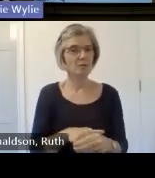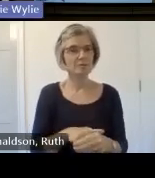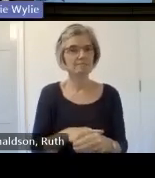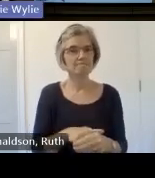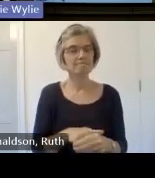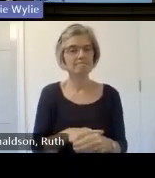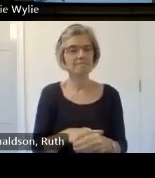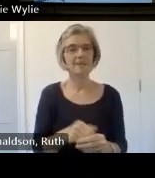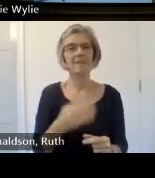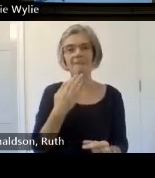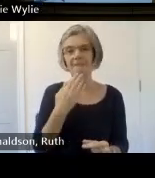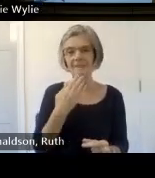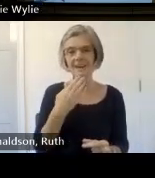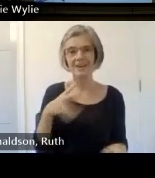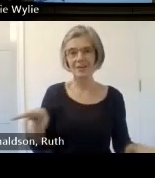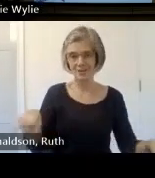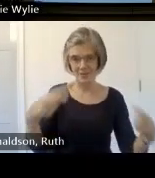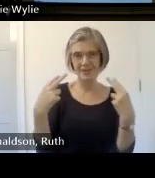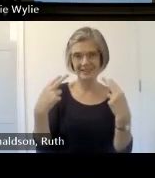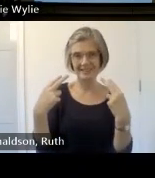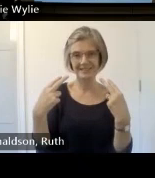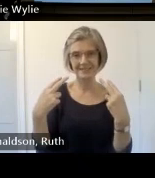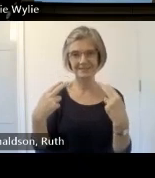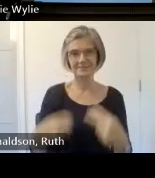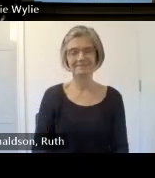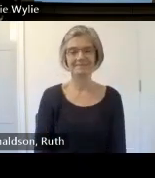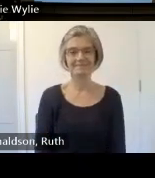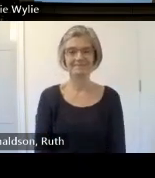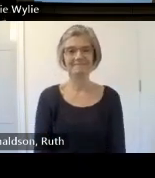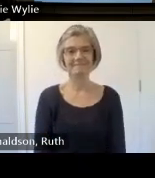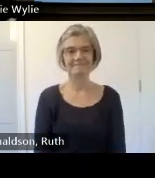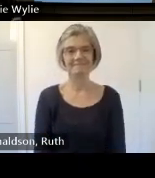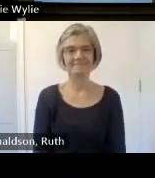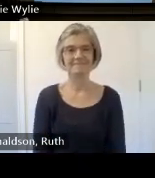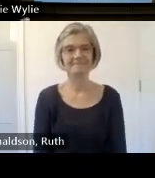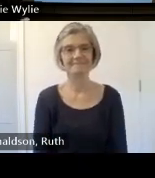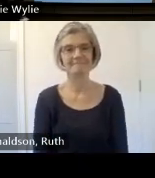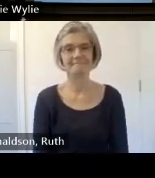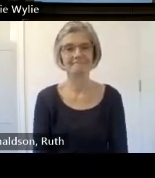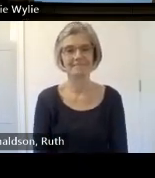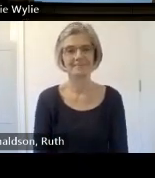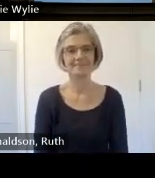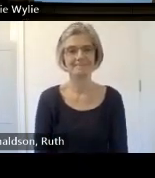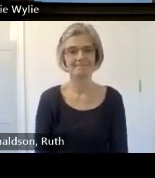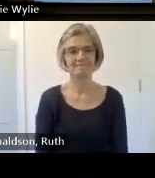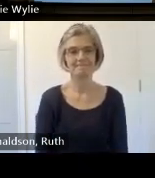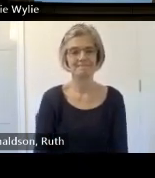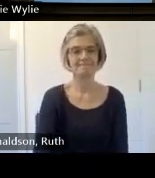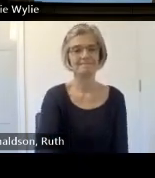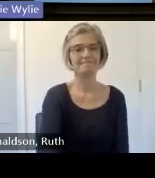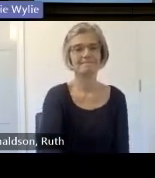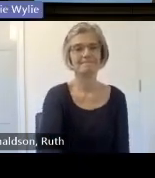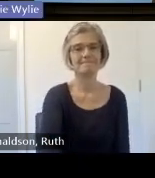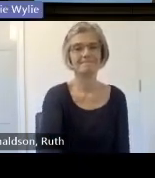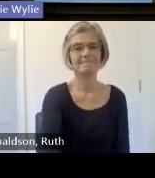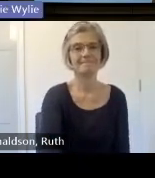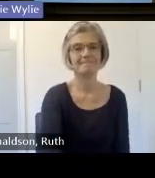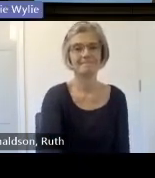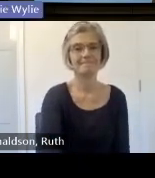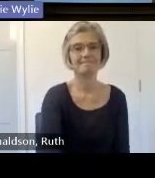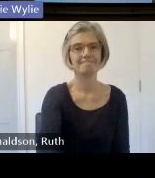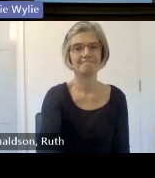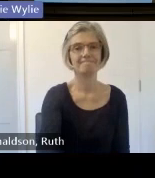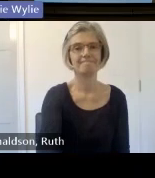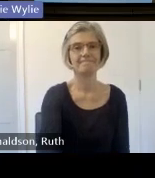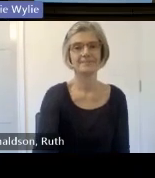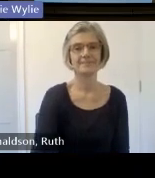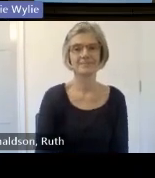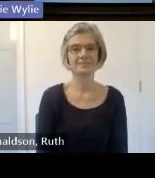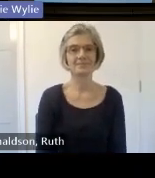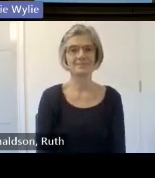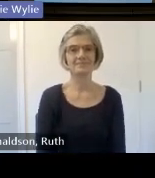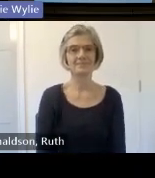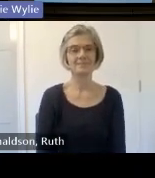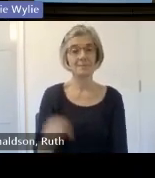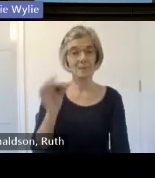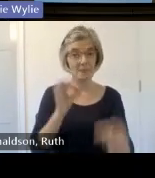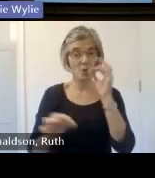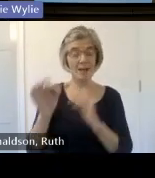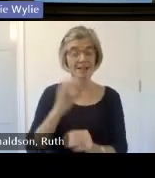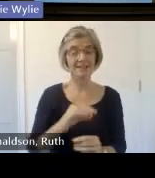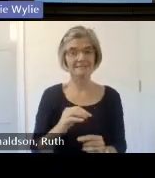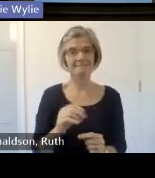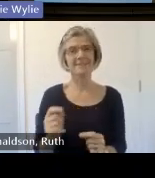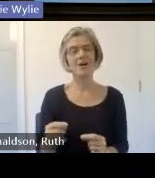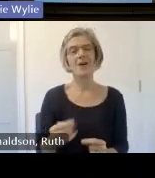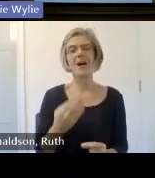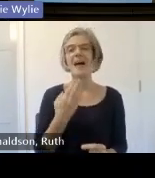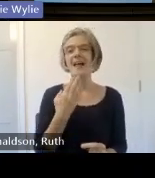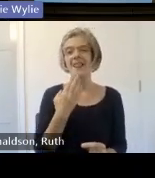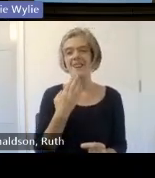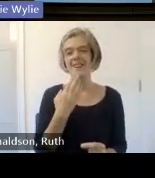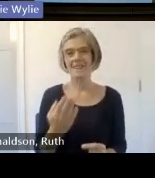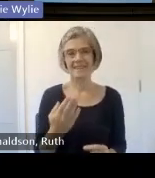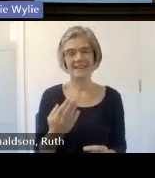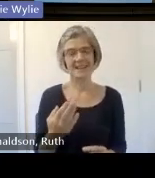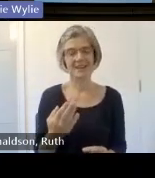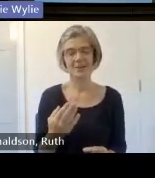you oh questions brilliant um so thank you so much uh both for that presentation now questions before